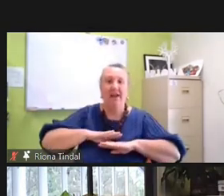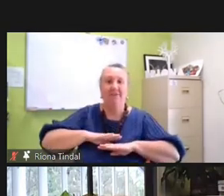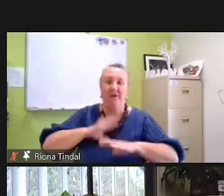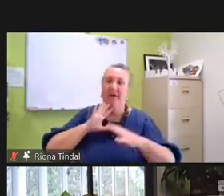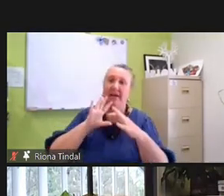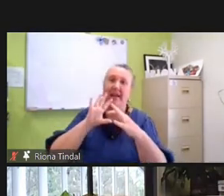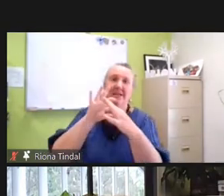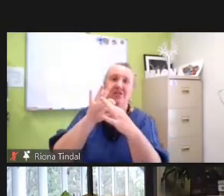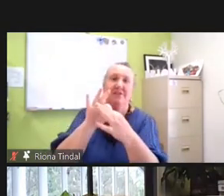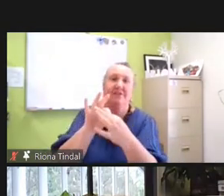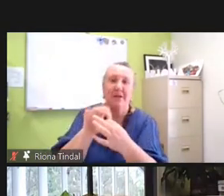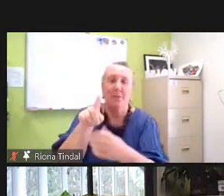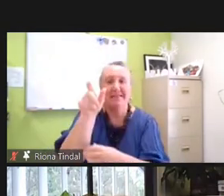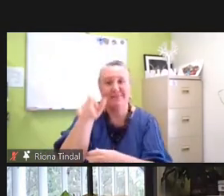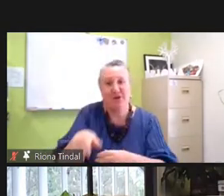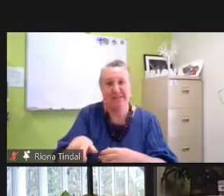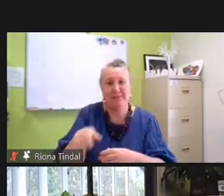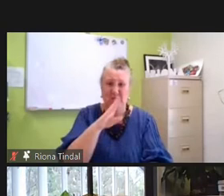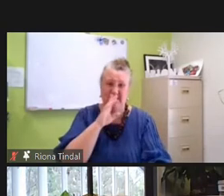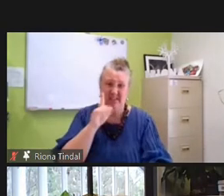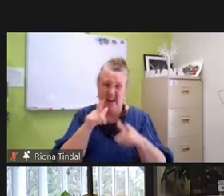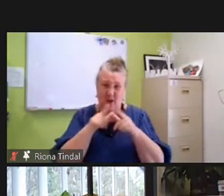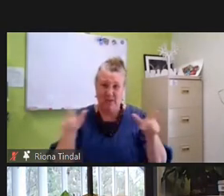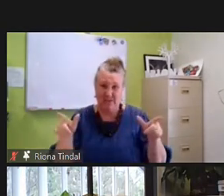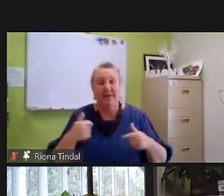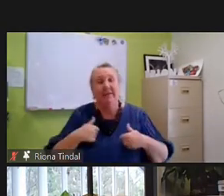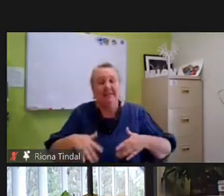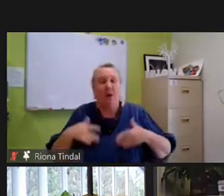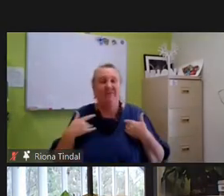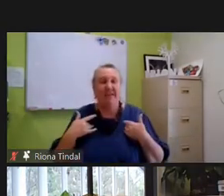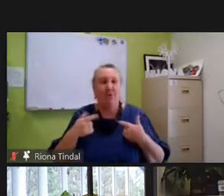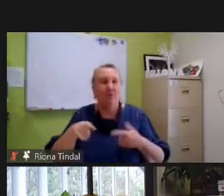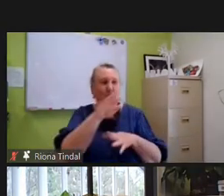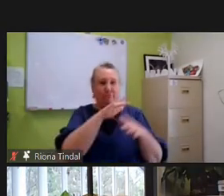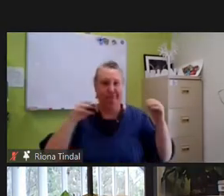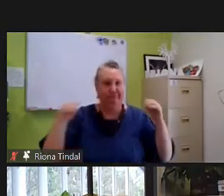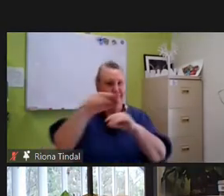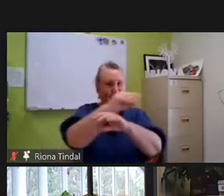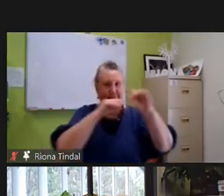how I feel. It's an enormous relief to have that connection with another individual because you've